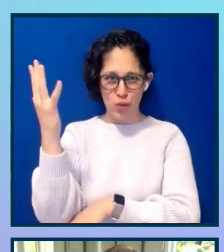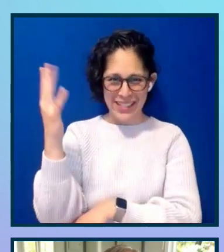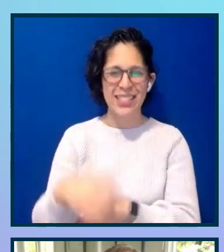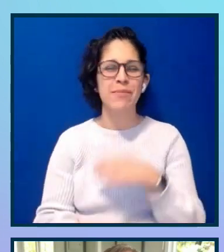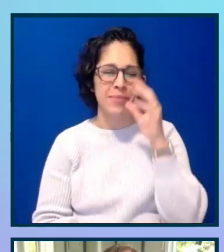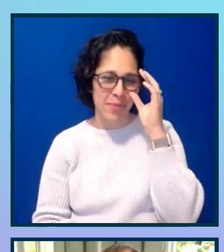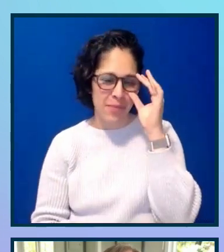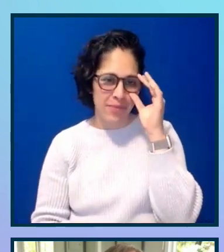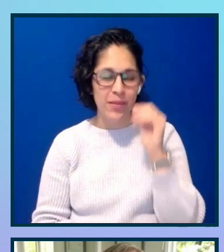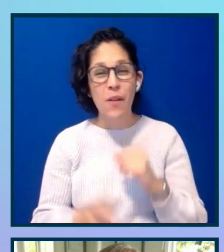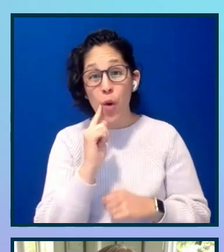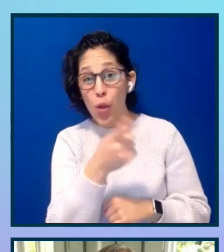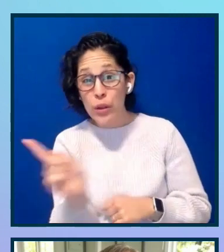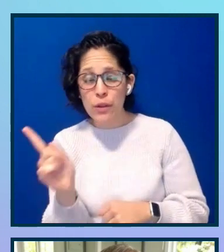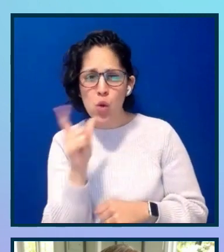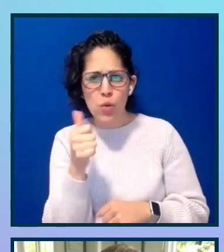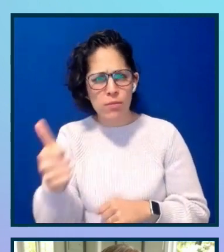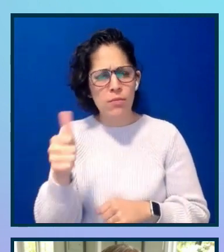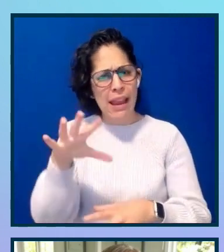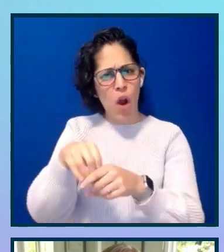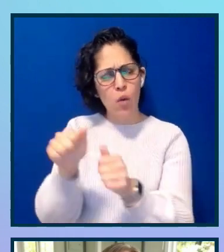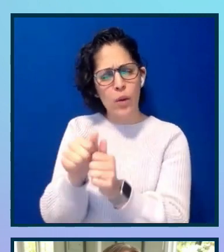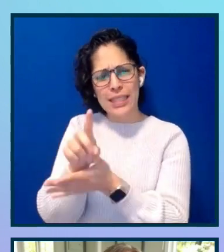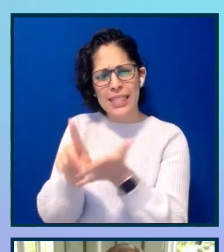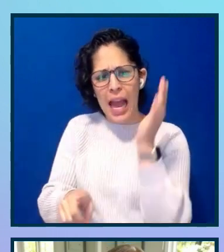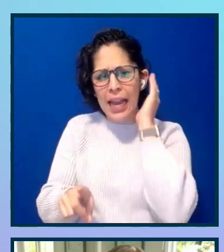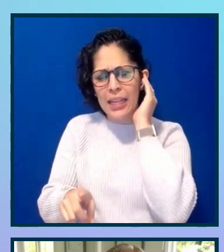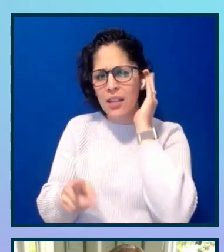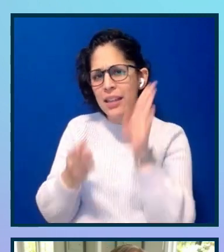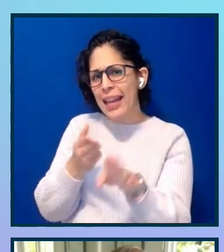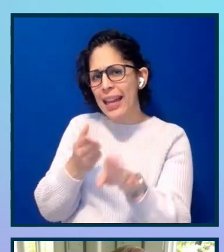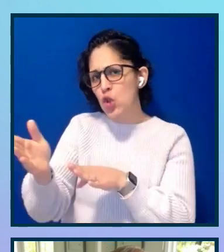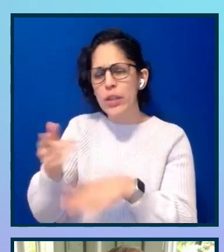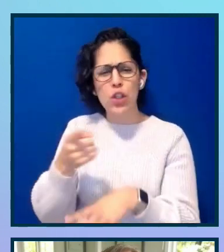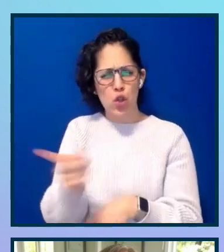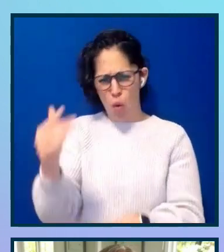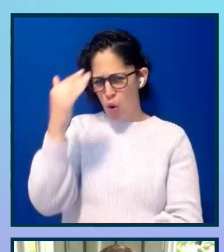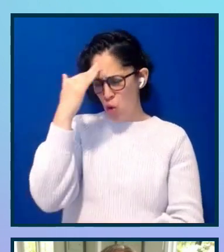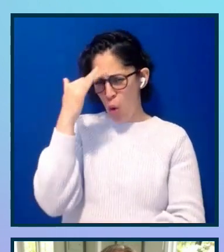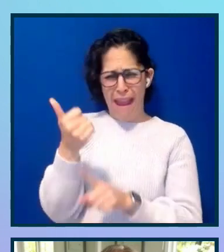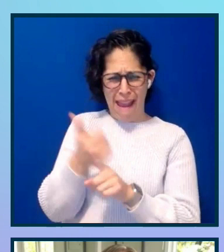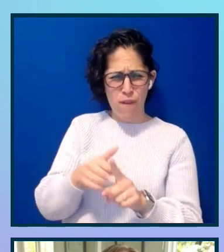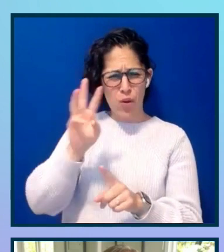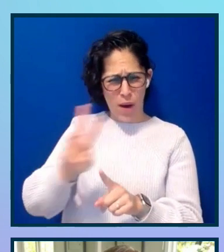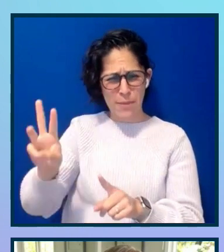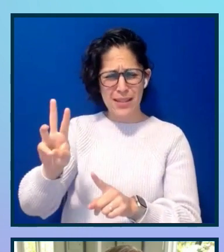And for those of you who are in the design industry, you know that every website in the world today